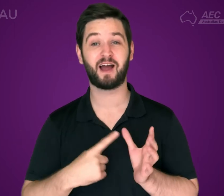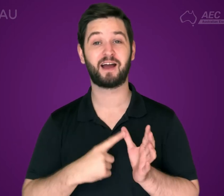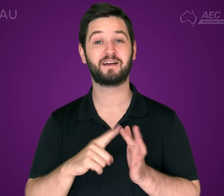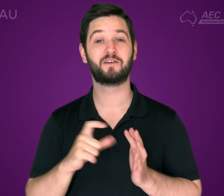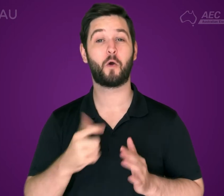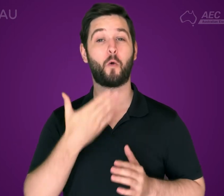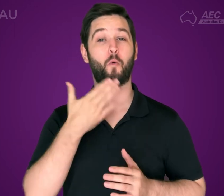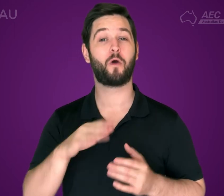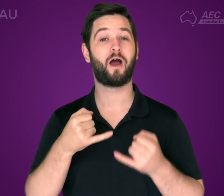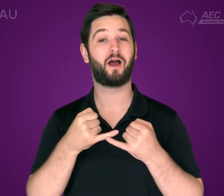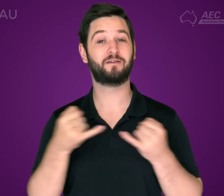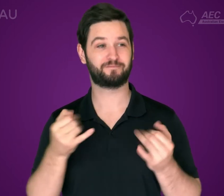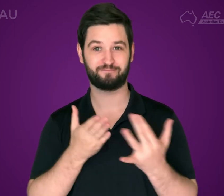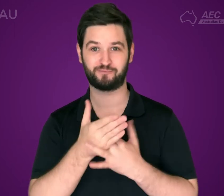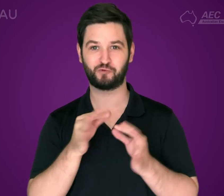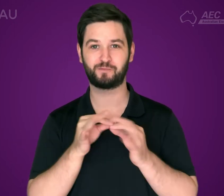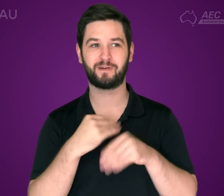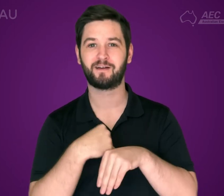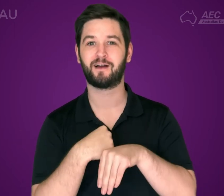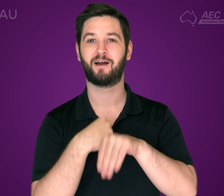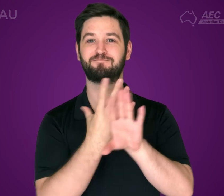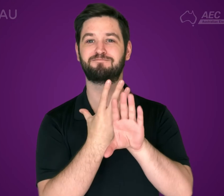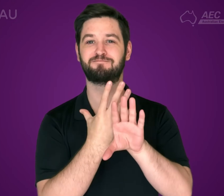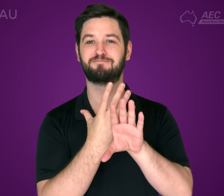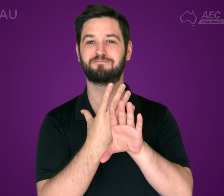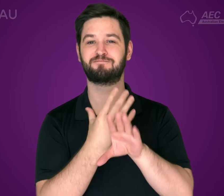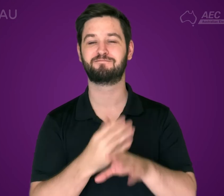Tap on it and you will be connected to the AEC hotline through our Video Interpreters.